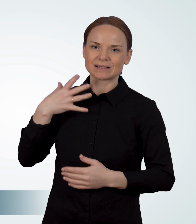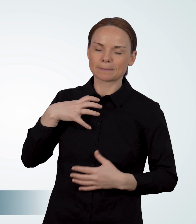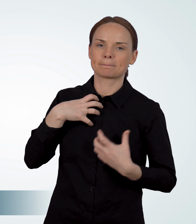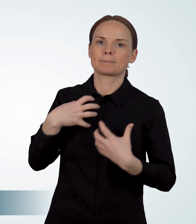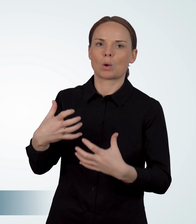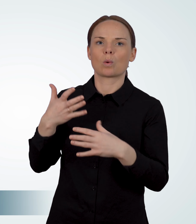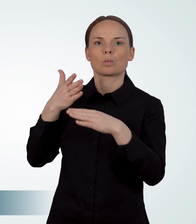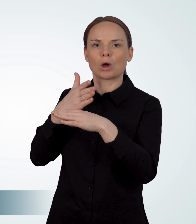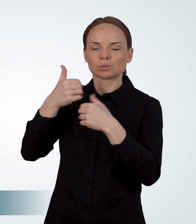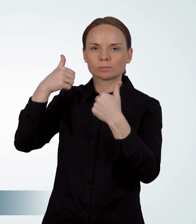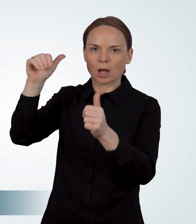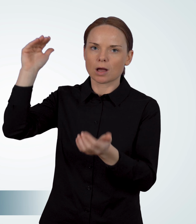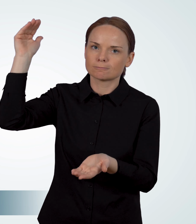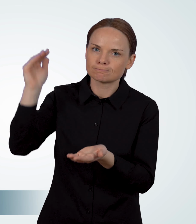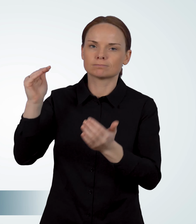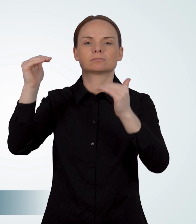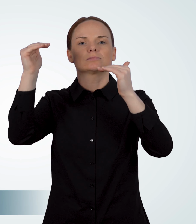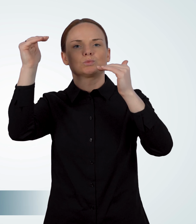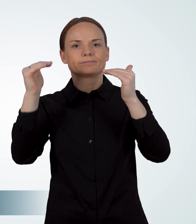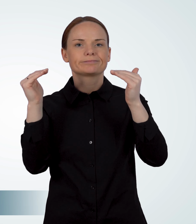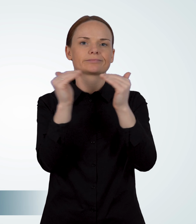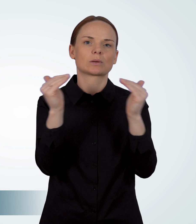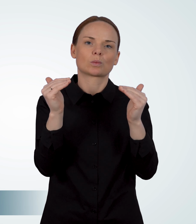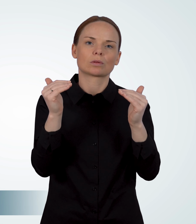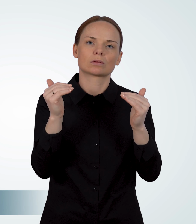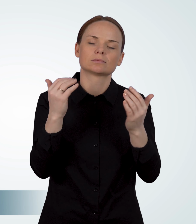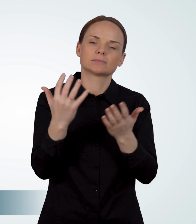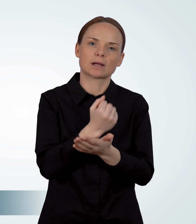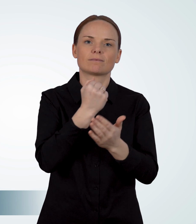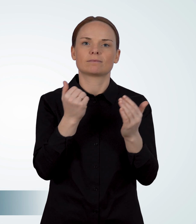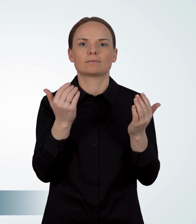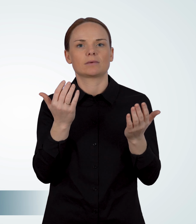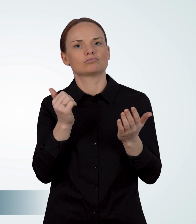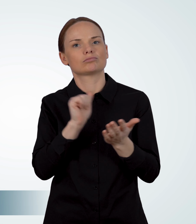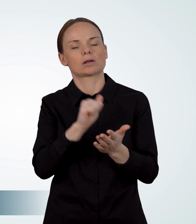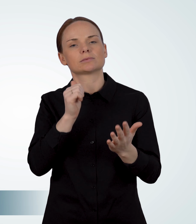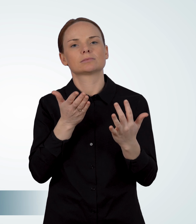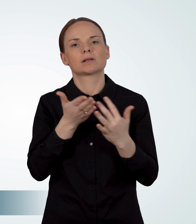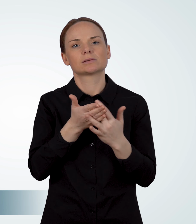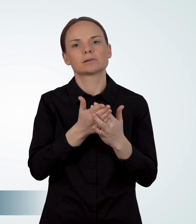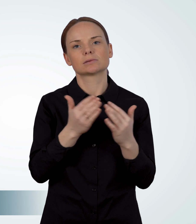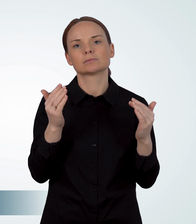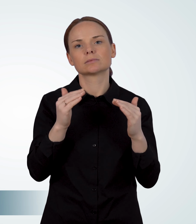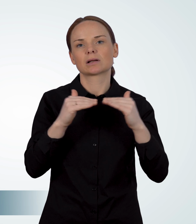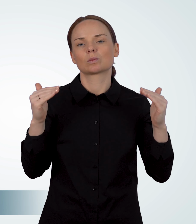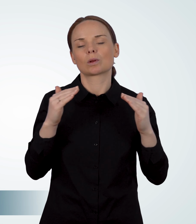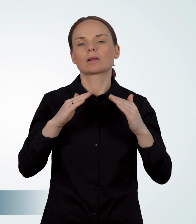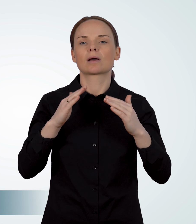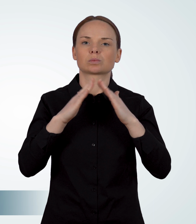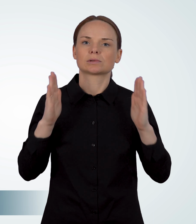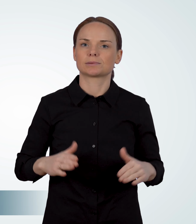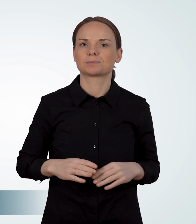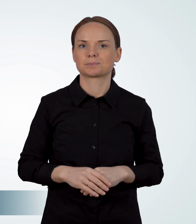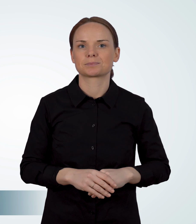to get equal access to safe and adequate housing.